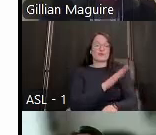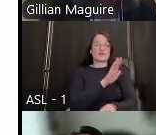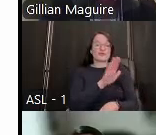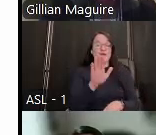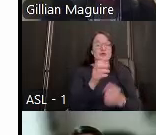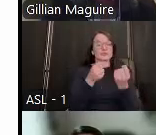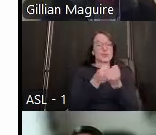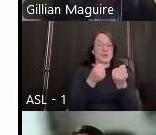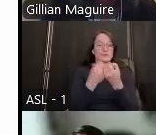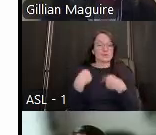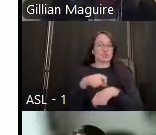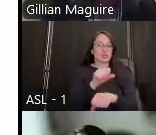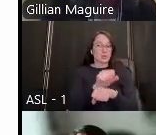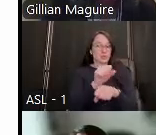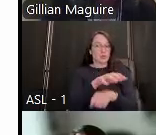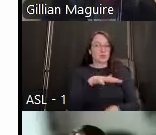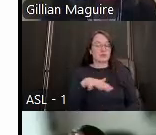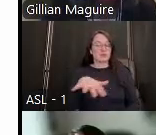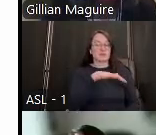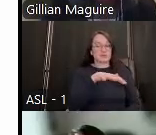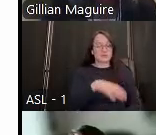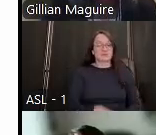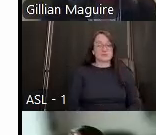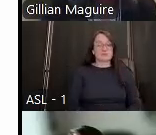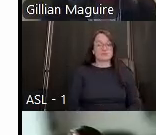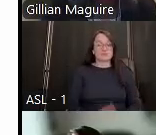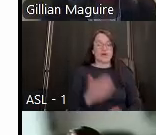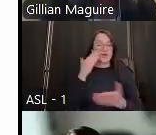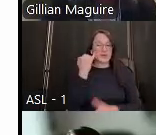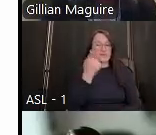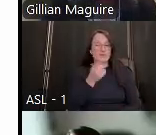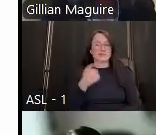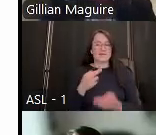refer folks to. I know we shared some links in the chat previously kind of background and approach on